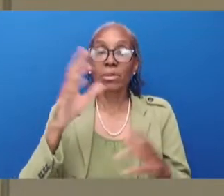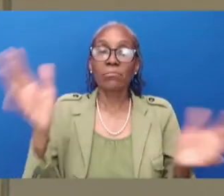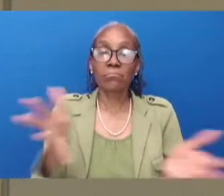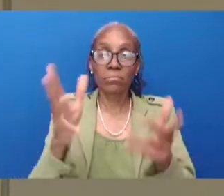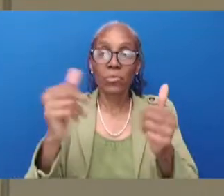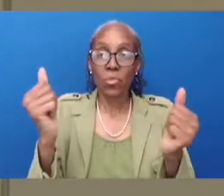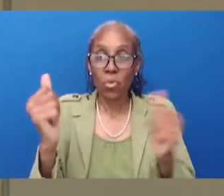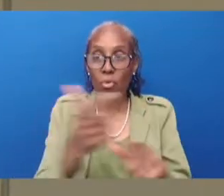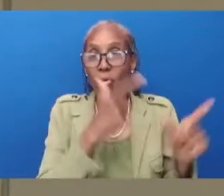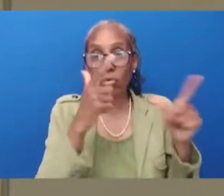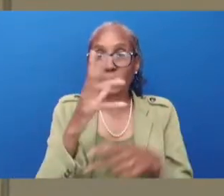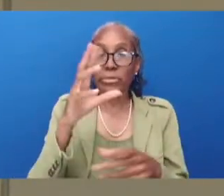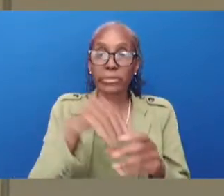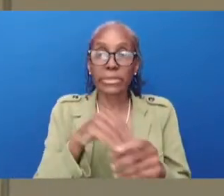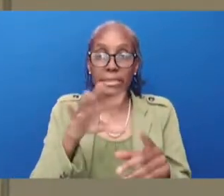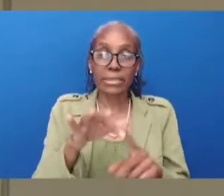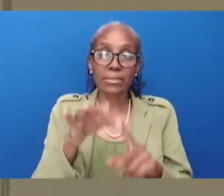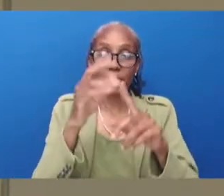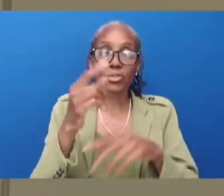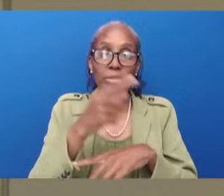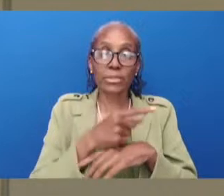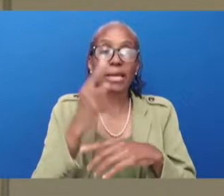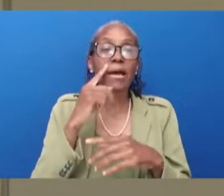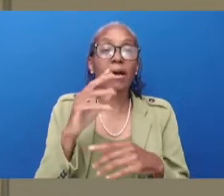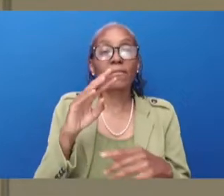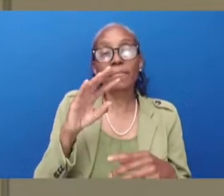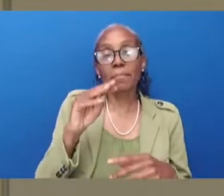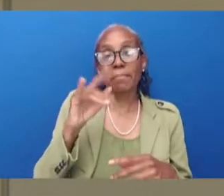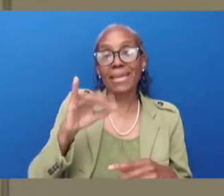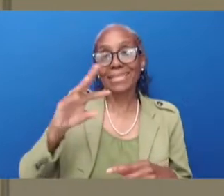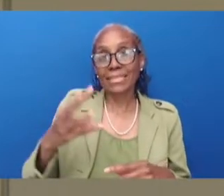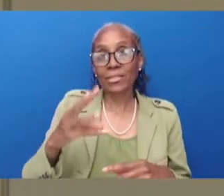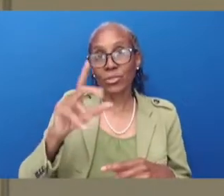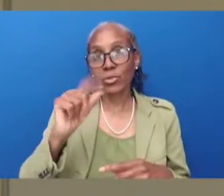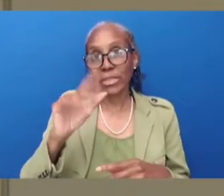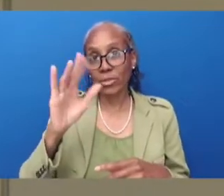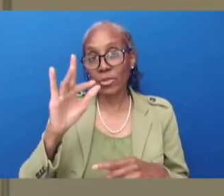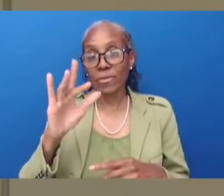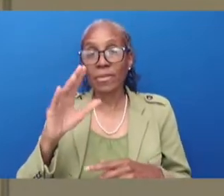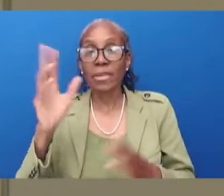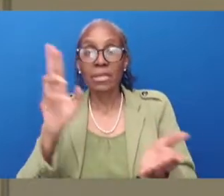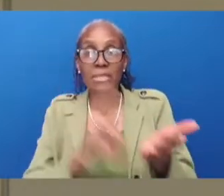COUNTY.